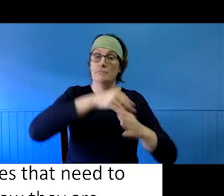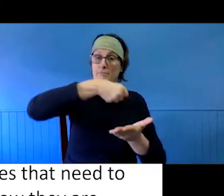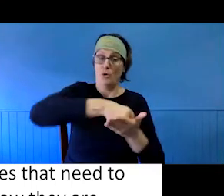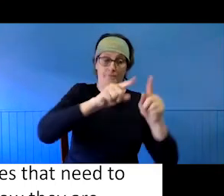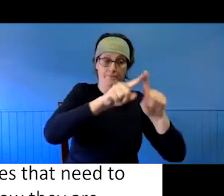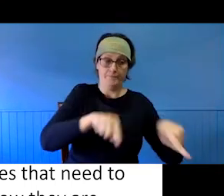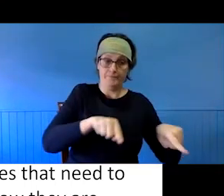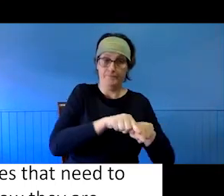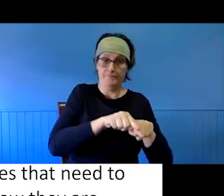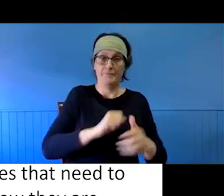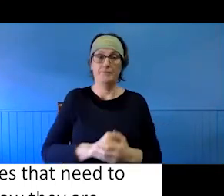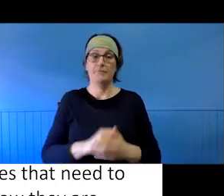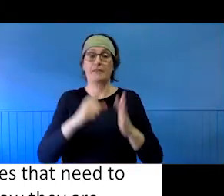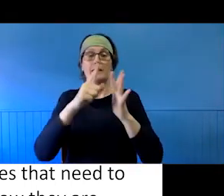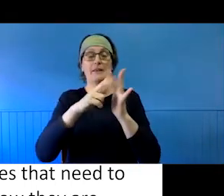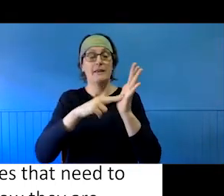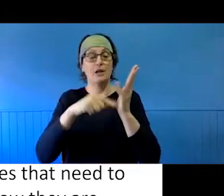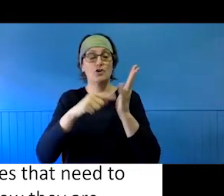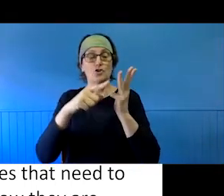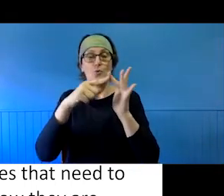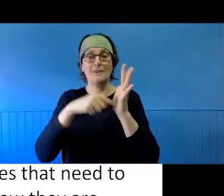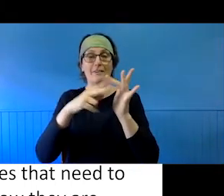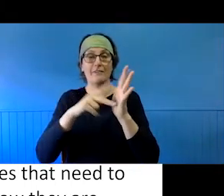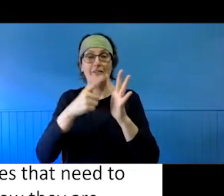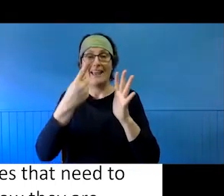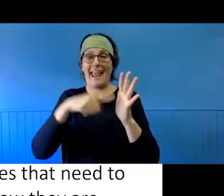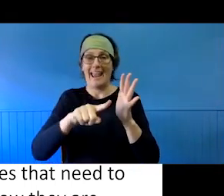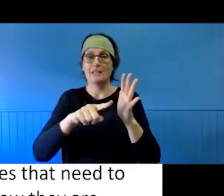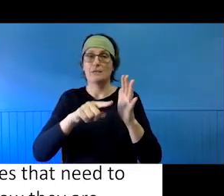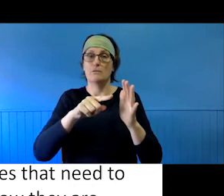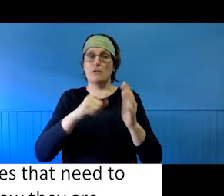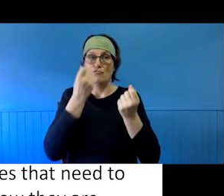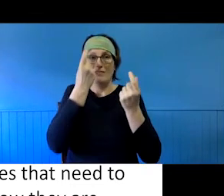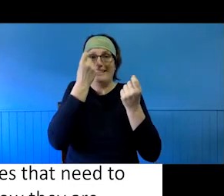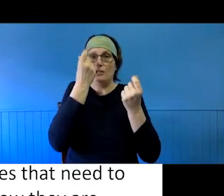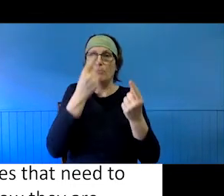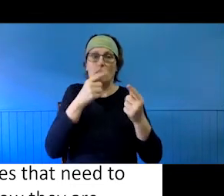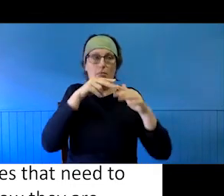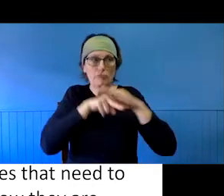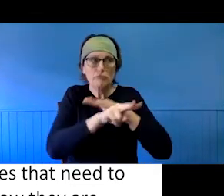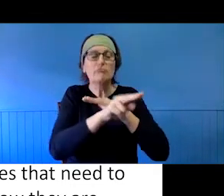"intuitive and predictable". Then there's this triangle in the centre